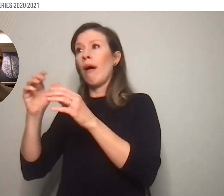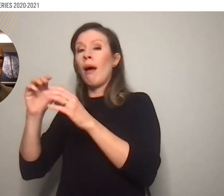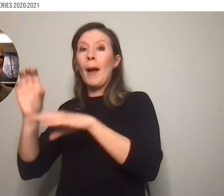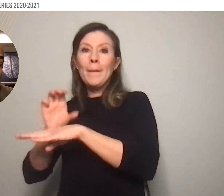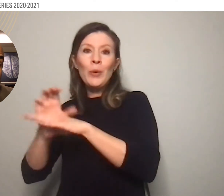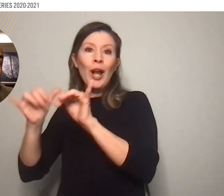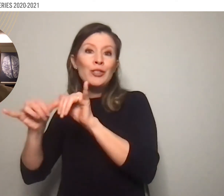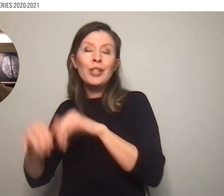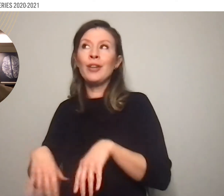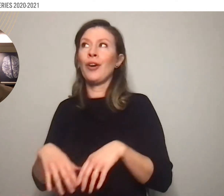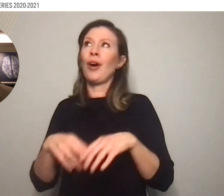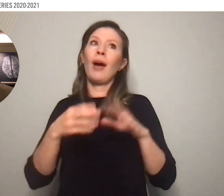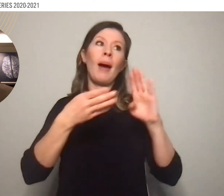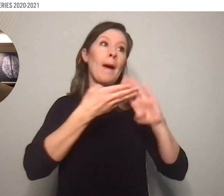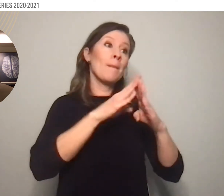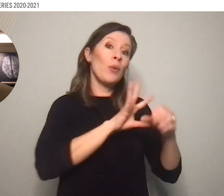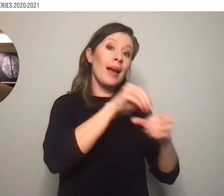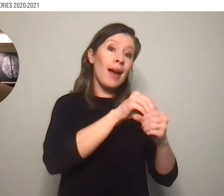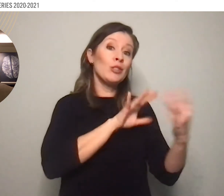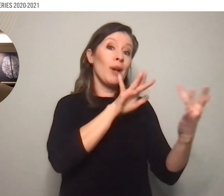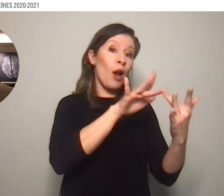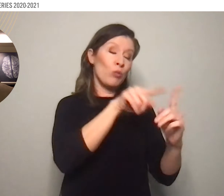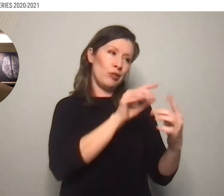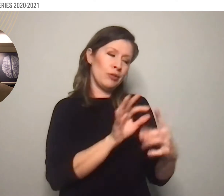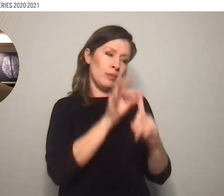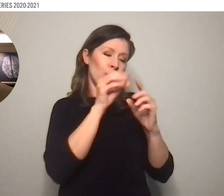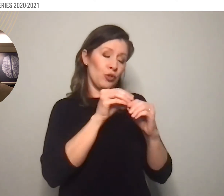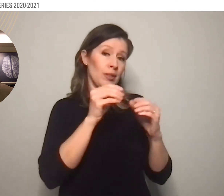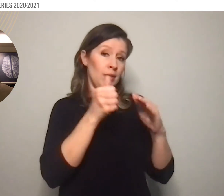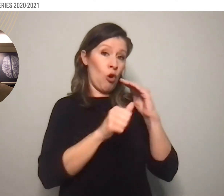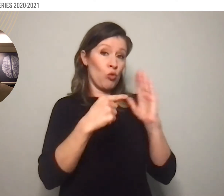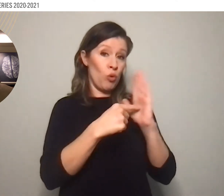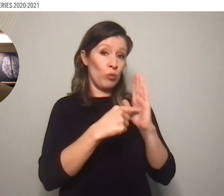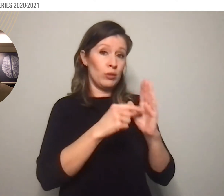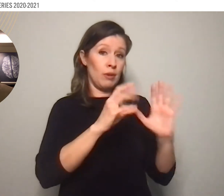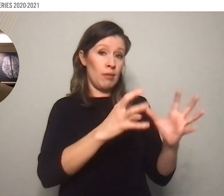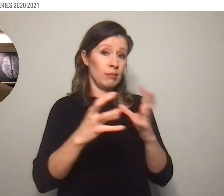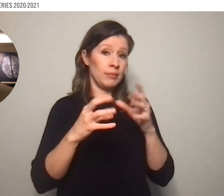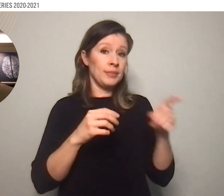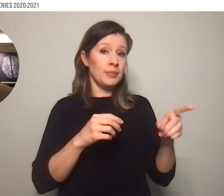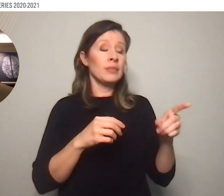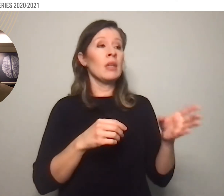engineering, community engagement and outreach, particularly in in underrepresented populations,